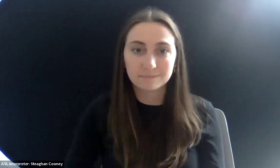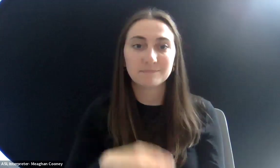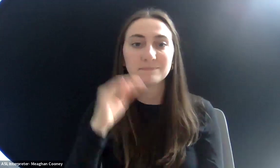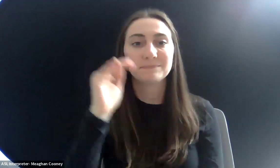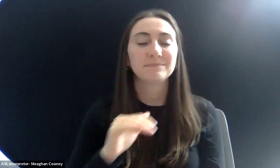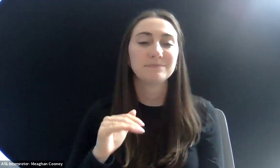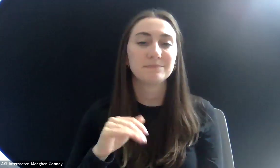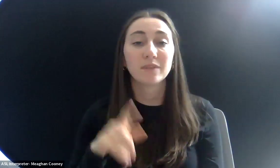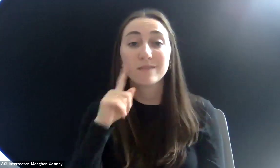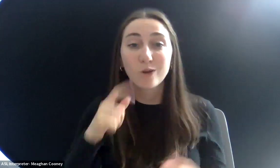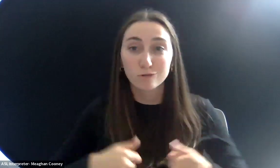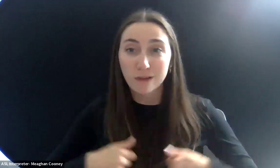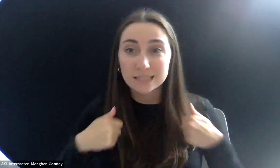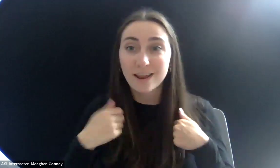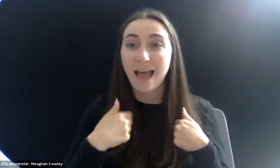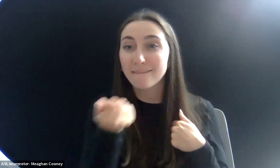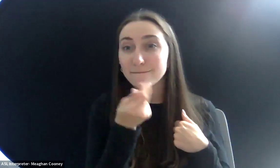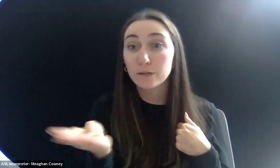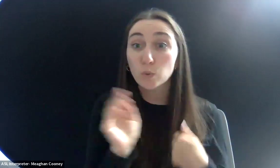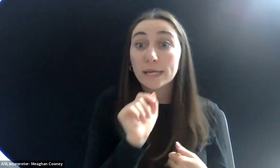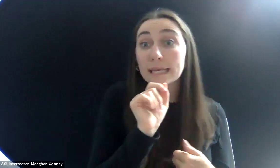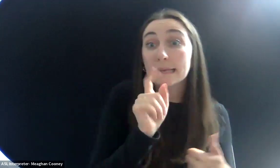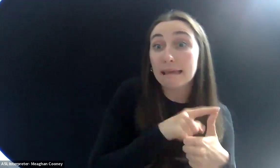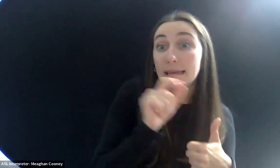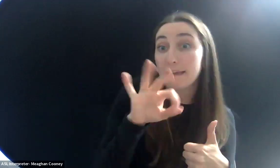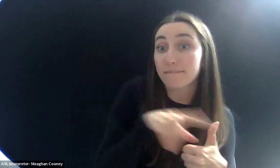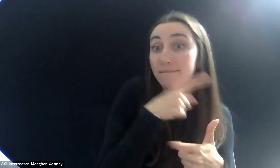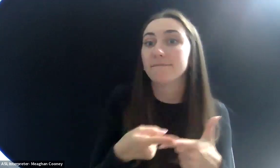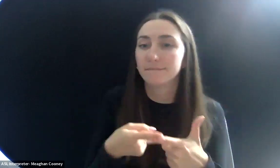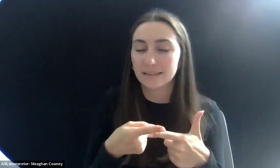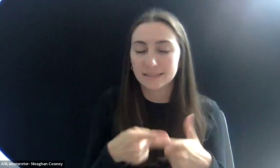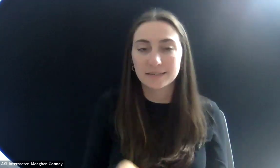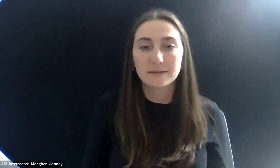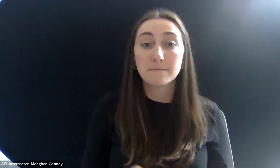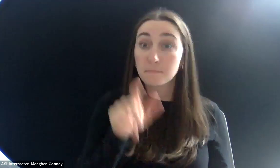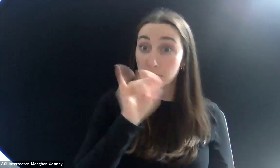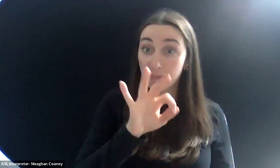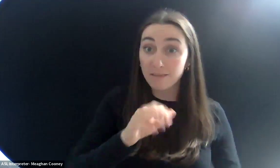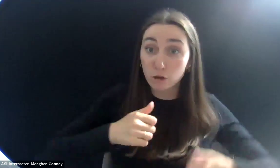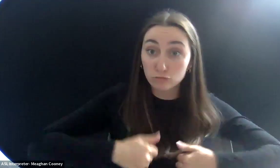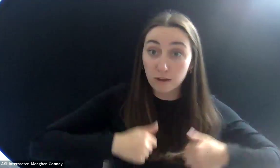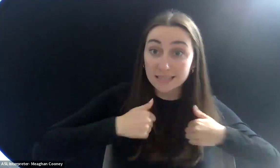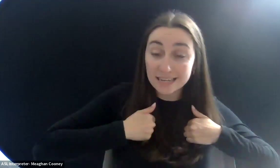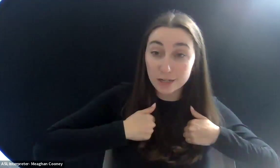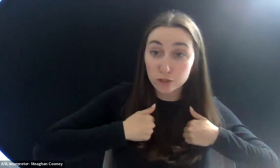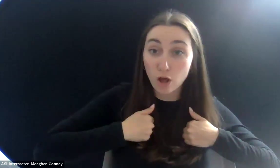Now for residential, there's a couple of if then's here. So if your residential is three stories or less, it would be the